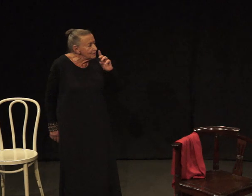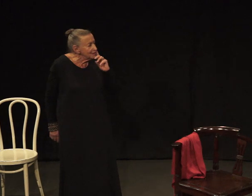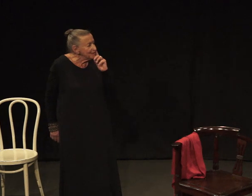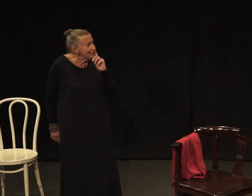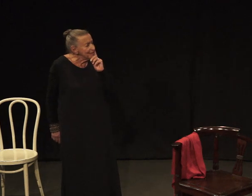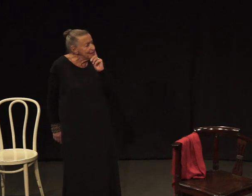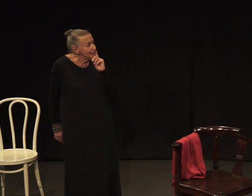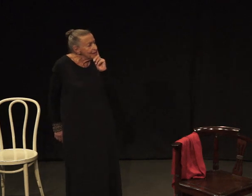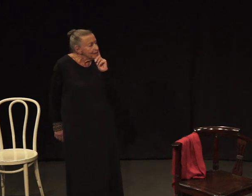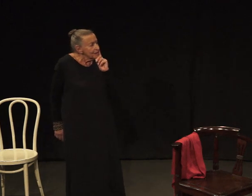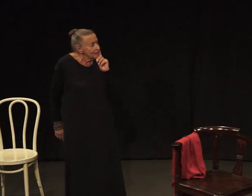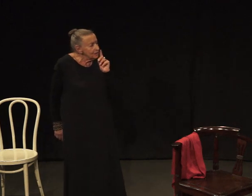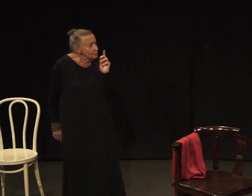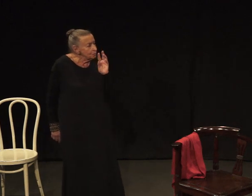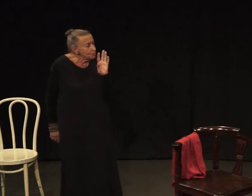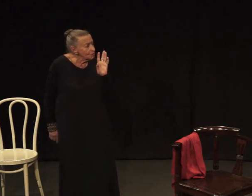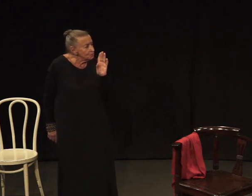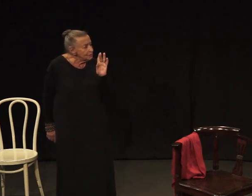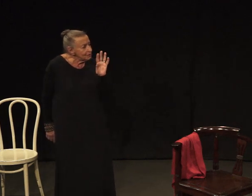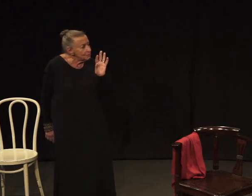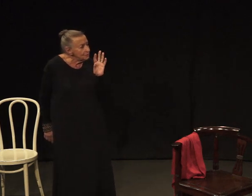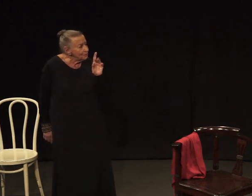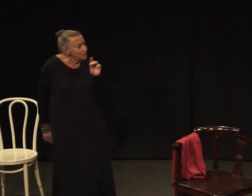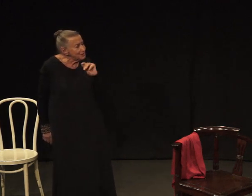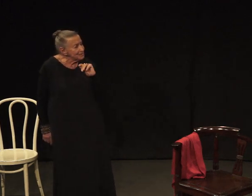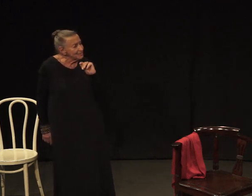Agreeably so, in fact! The hand was young